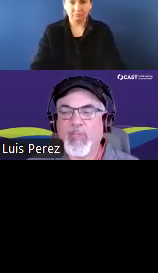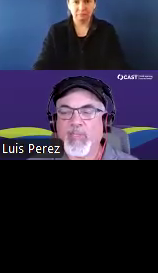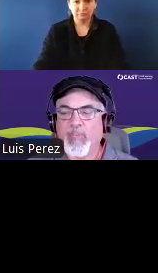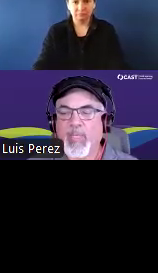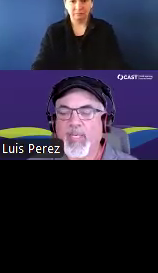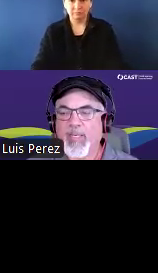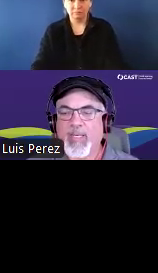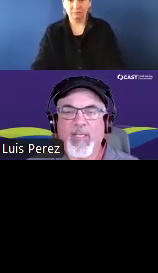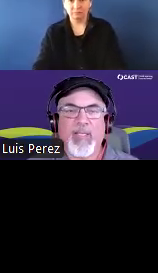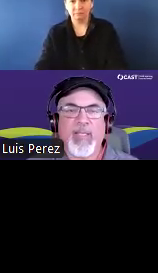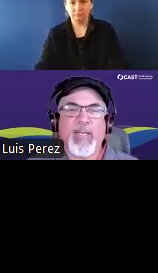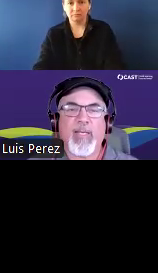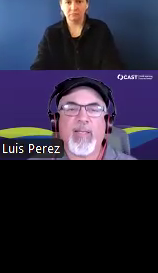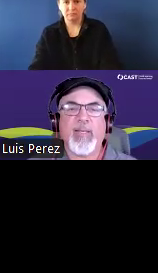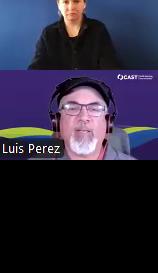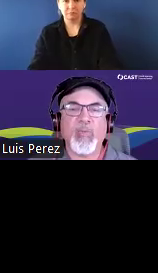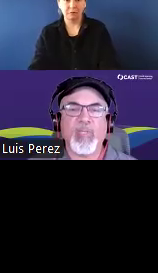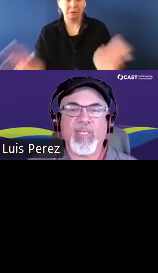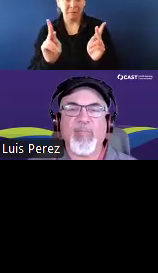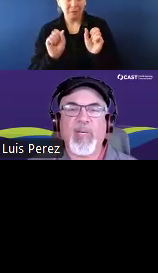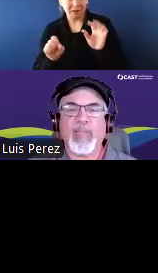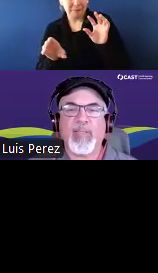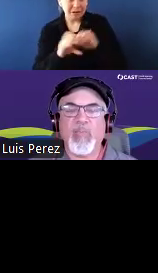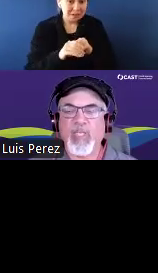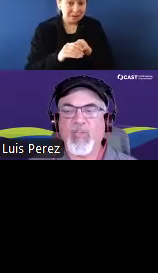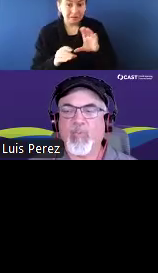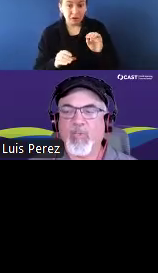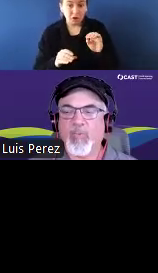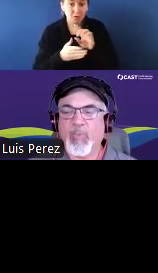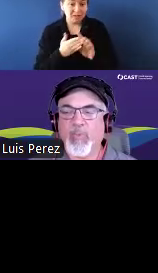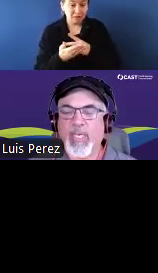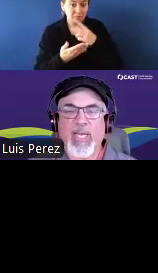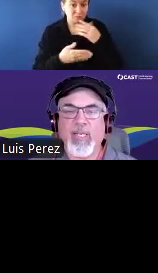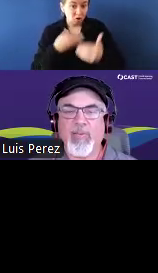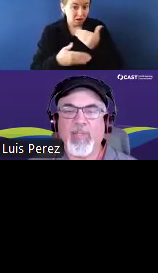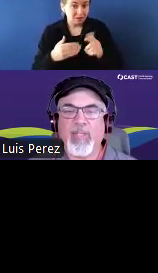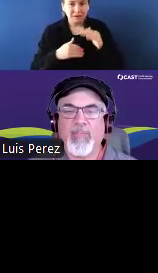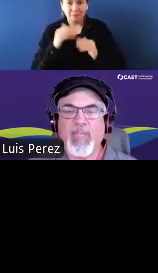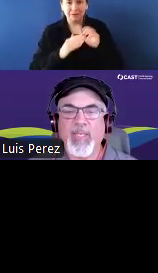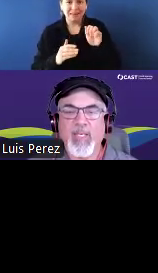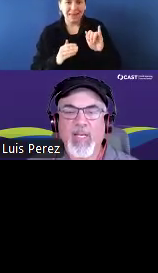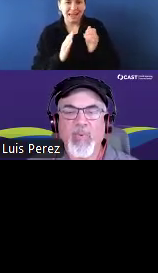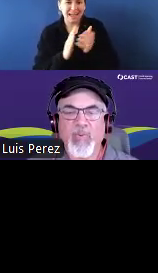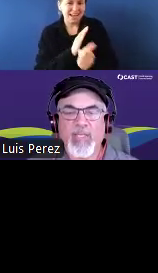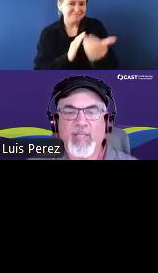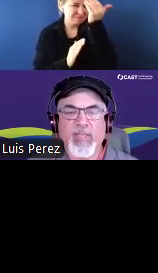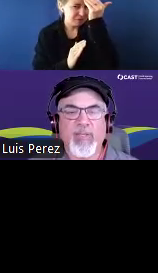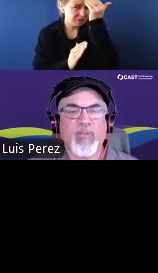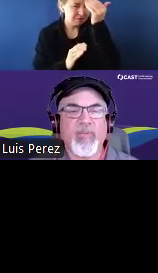participate in that co-design process, we need to also build AI literacy. We recently did a survey